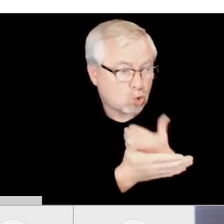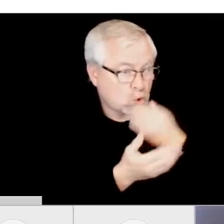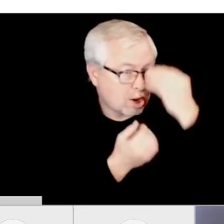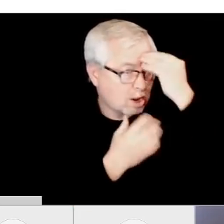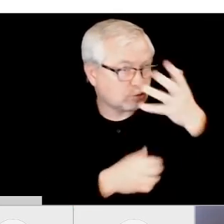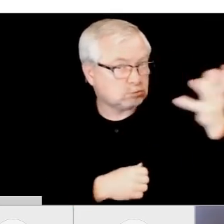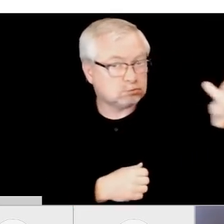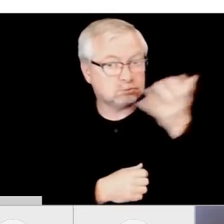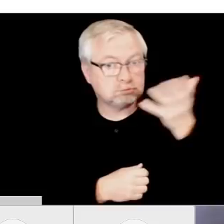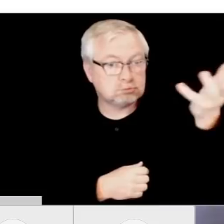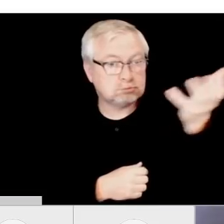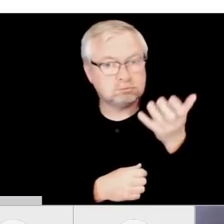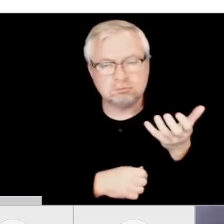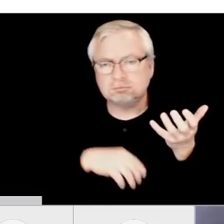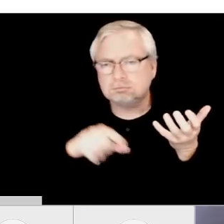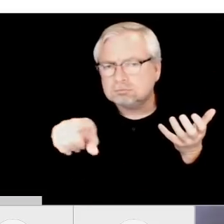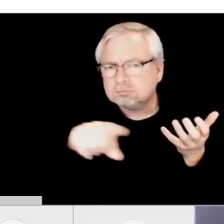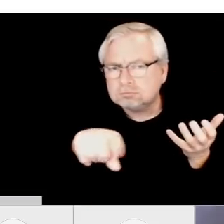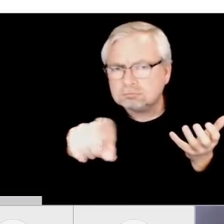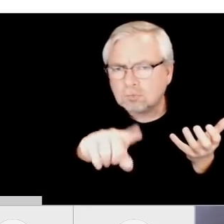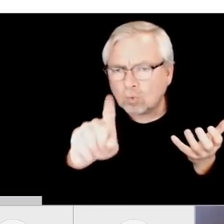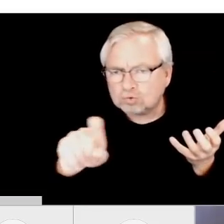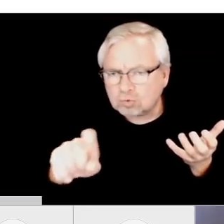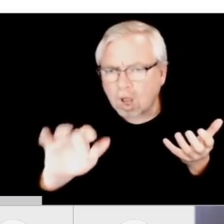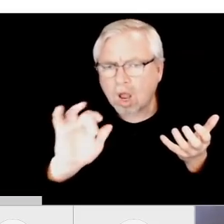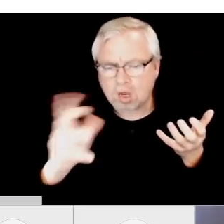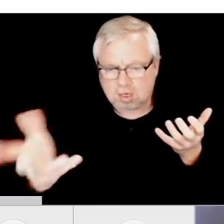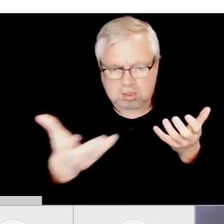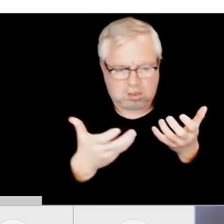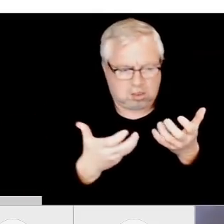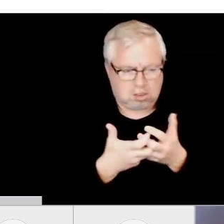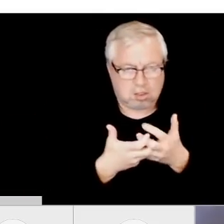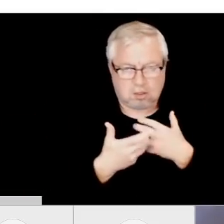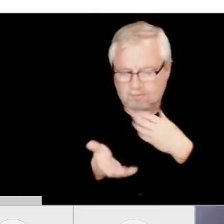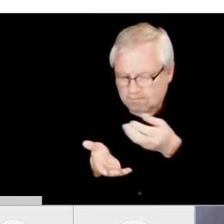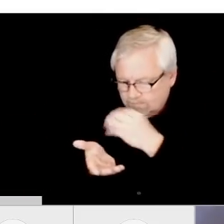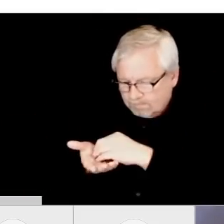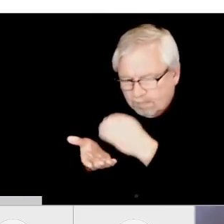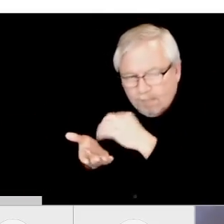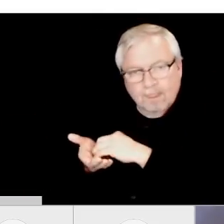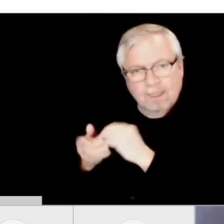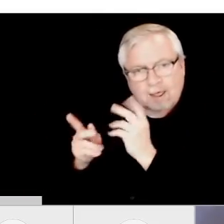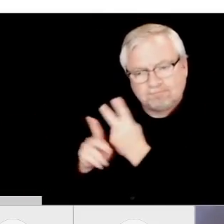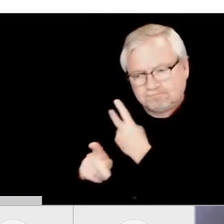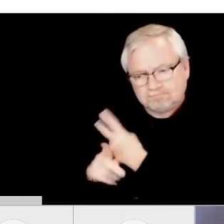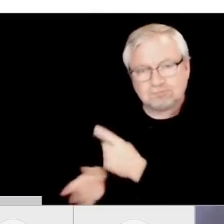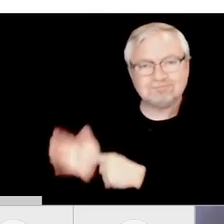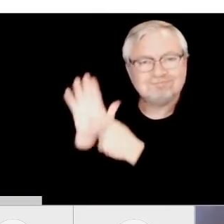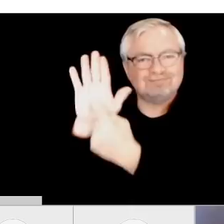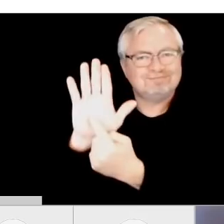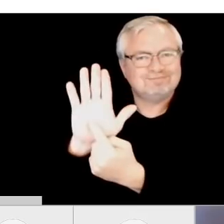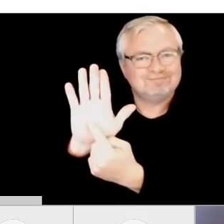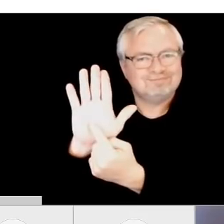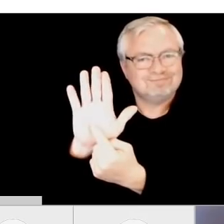a real interest that we make it available and not just put it on our website but let folks know that we've made changes.